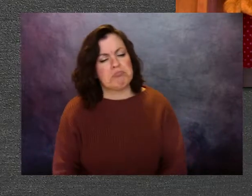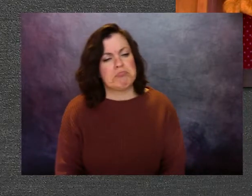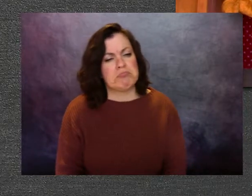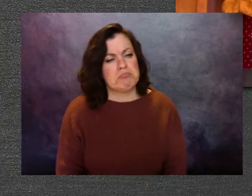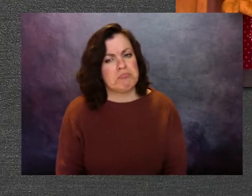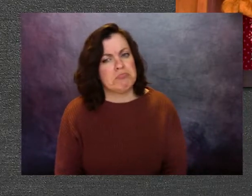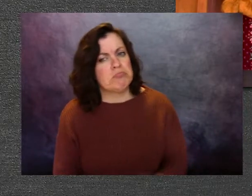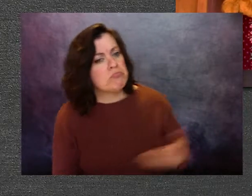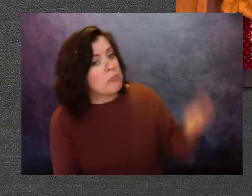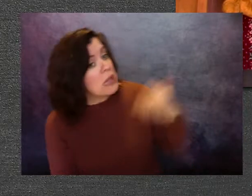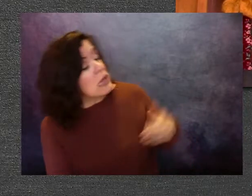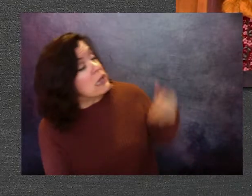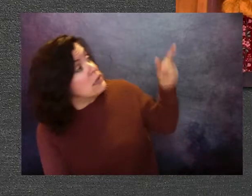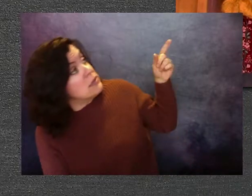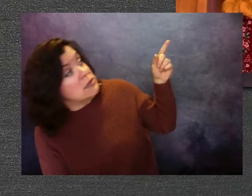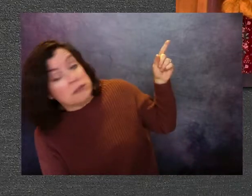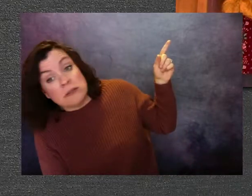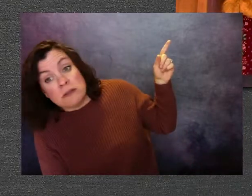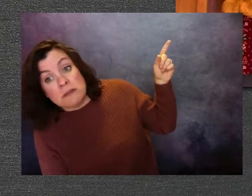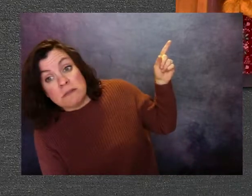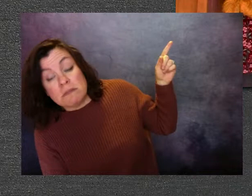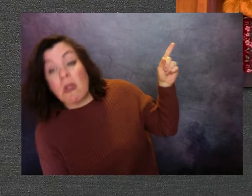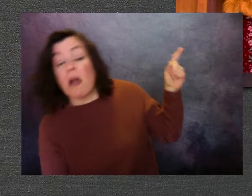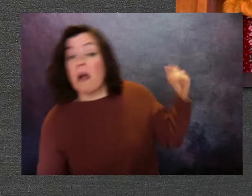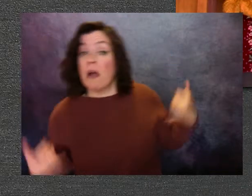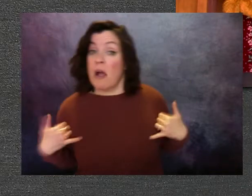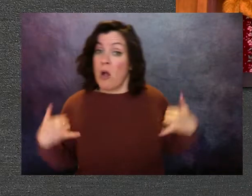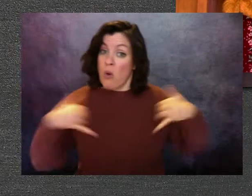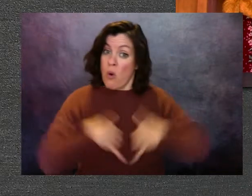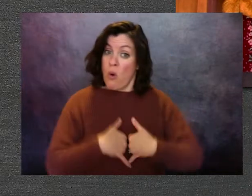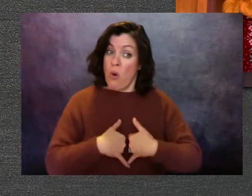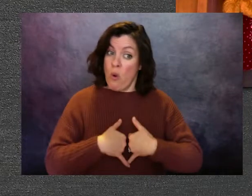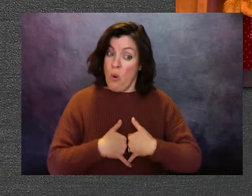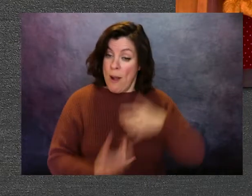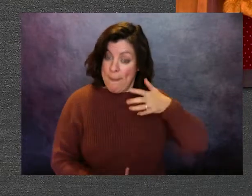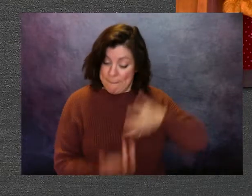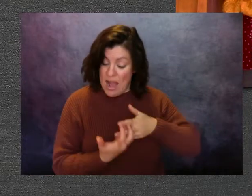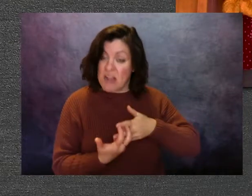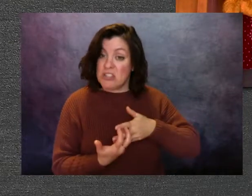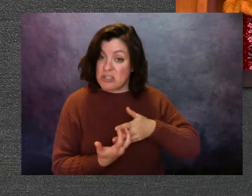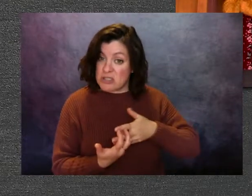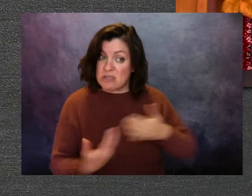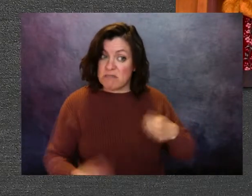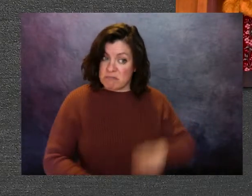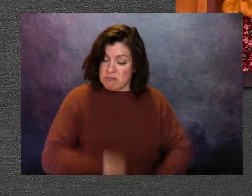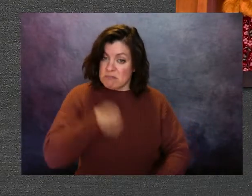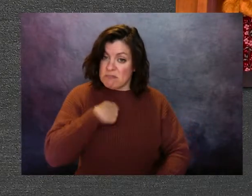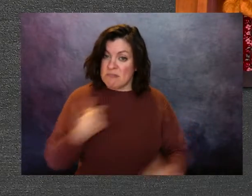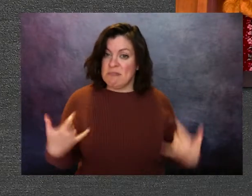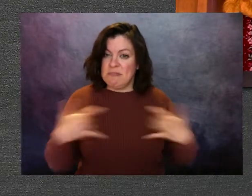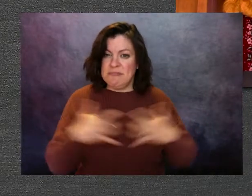Oh, they have a matching jacket. Look the same color as the pants. It's blue.